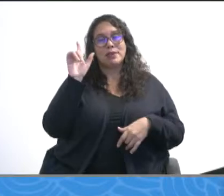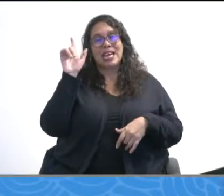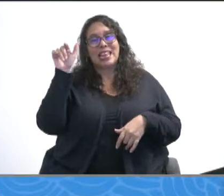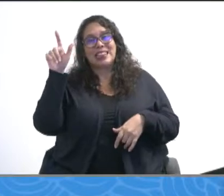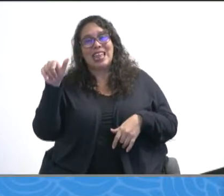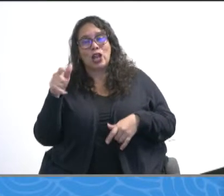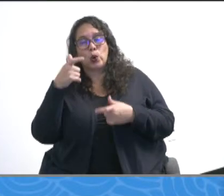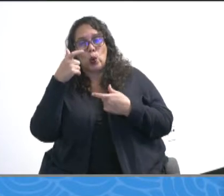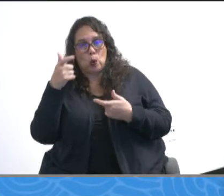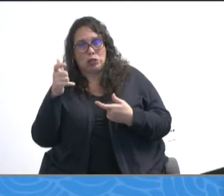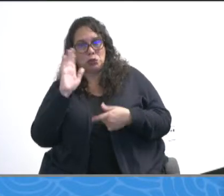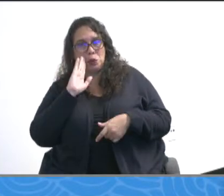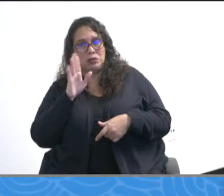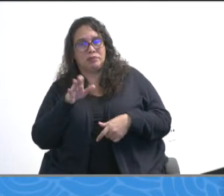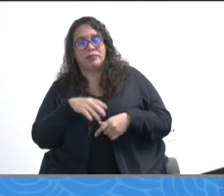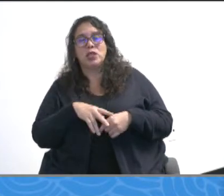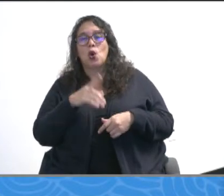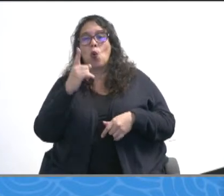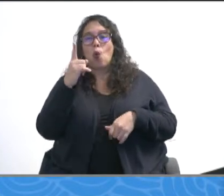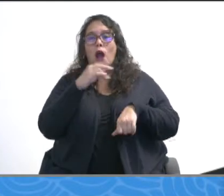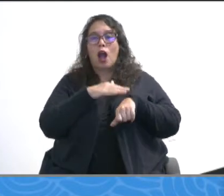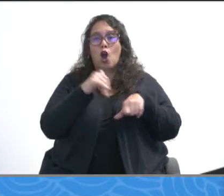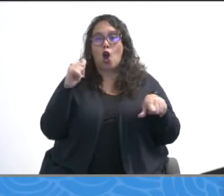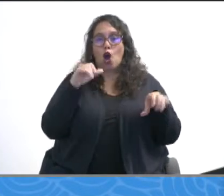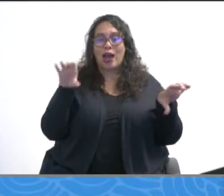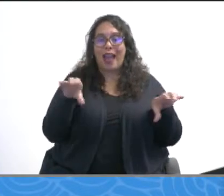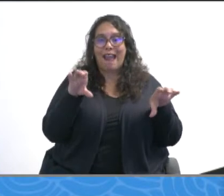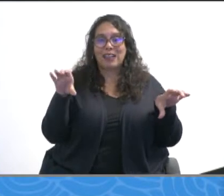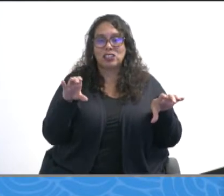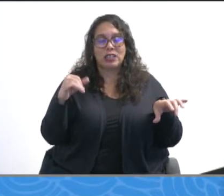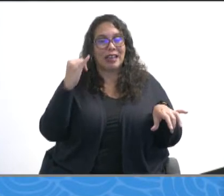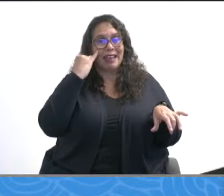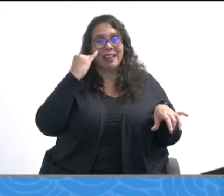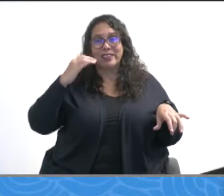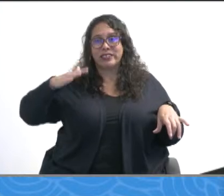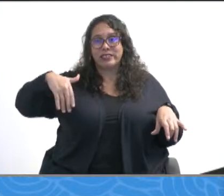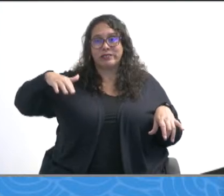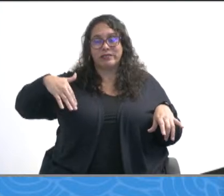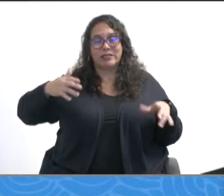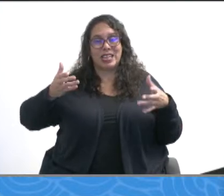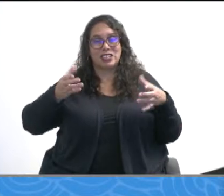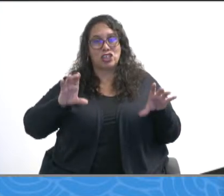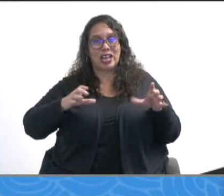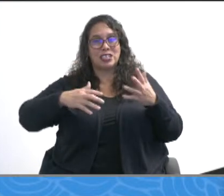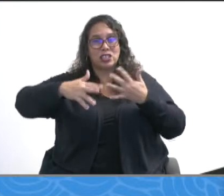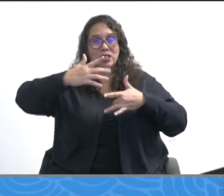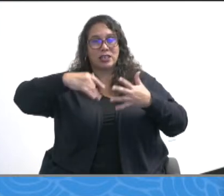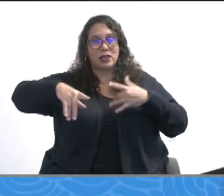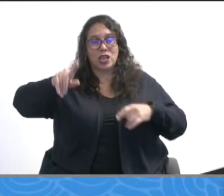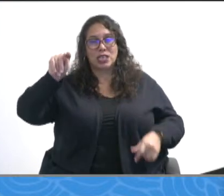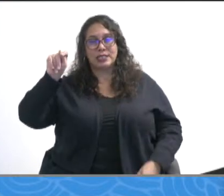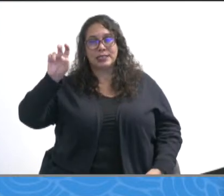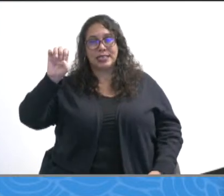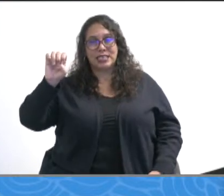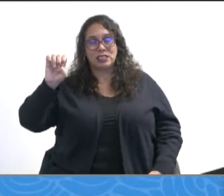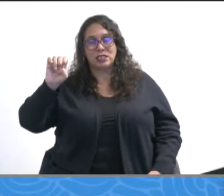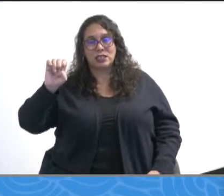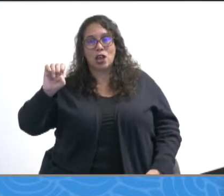So one of our calls to action is that if you have not had a chance to engage with the ThoughtExchange, we're asking that you do so today.